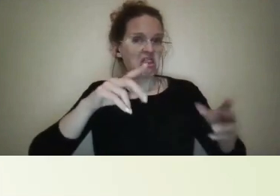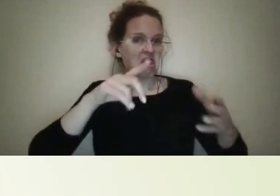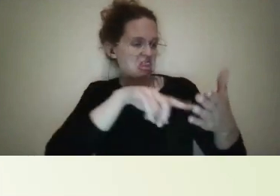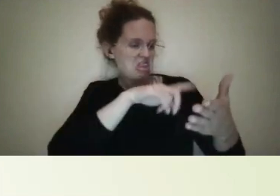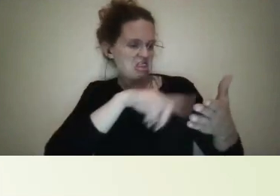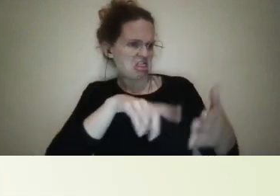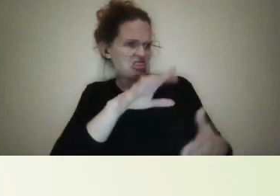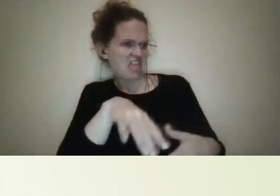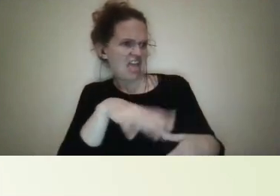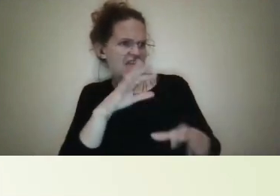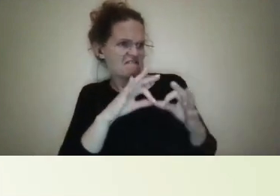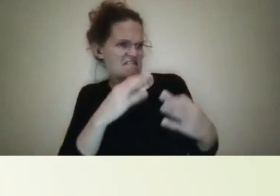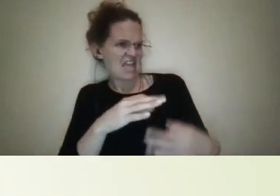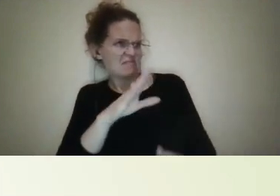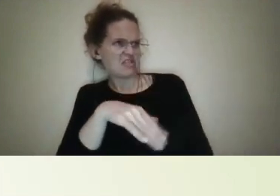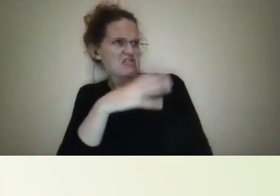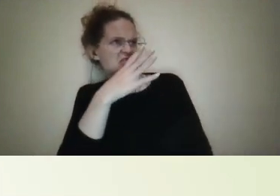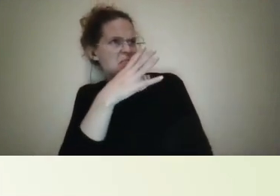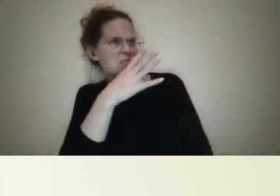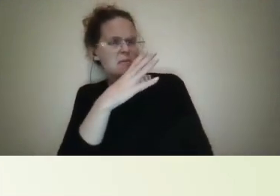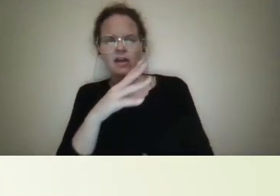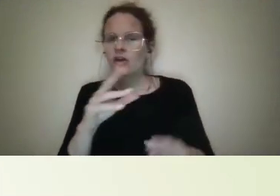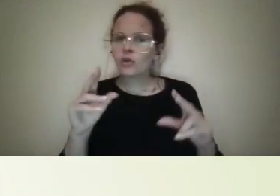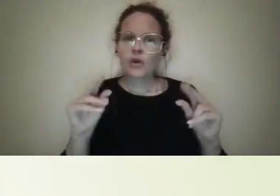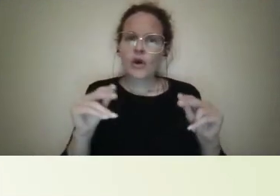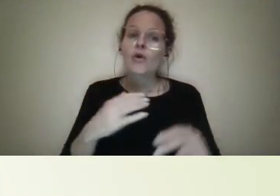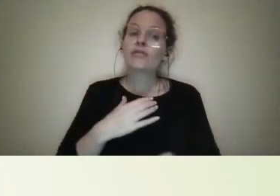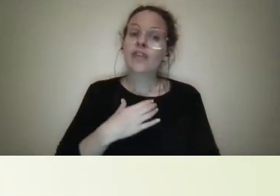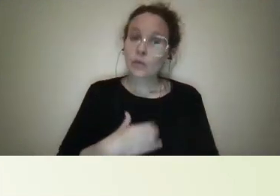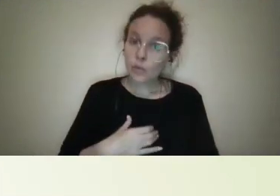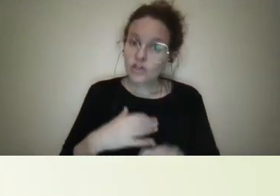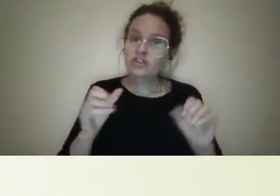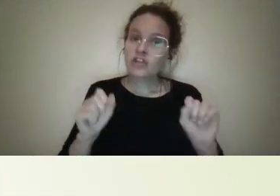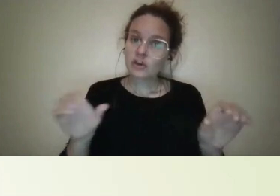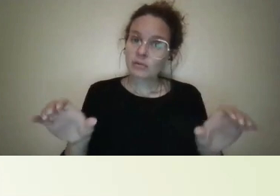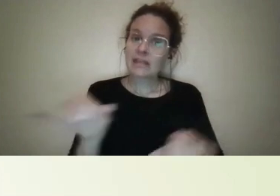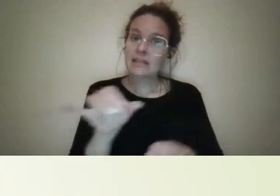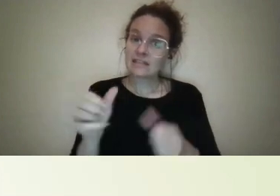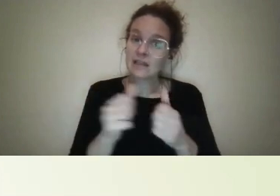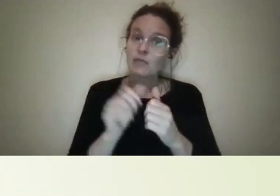or anything. They know and they wish they could do the same with their kids.